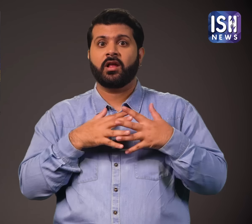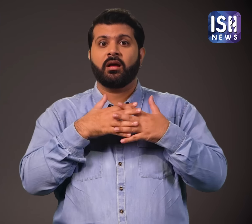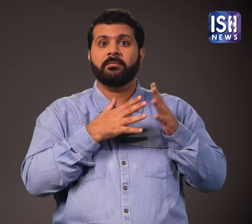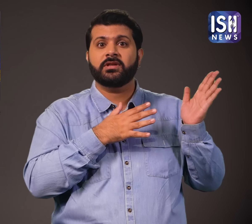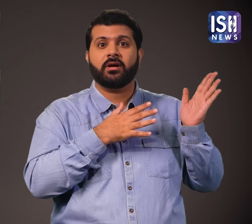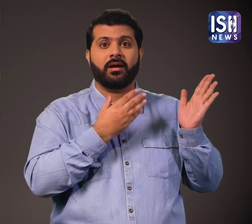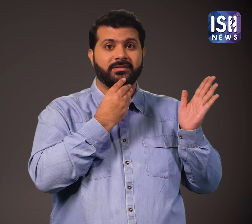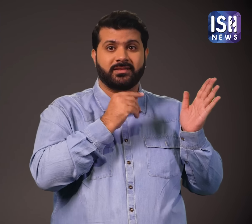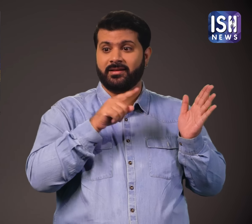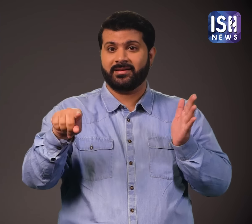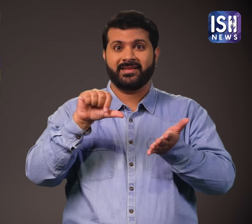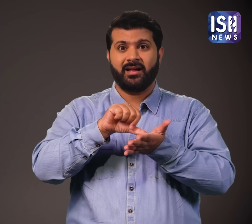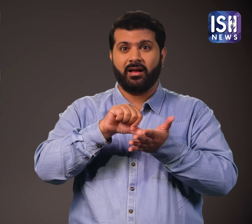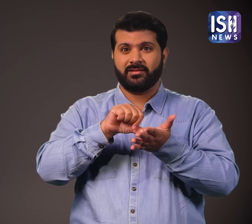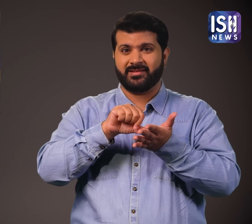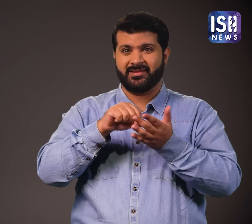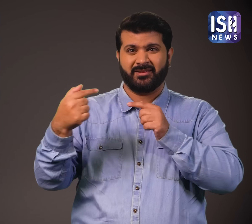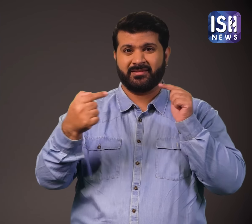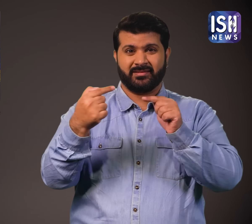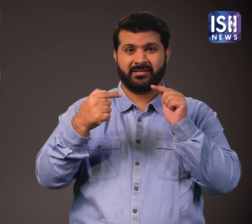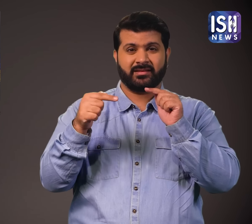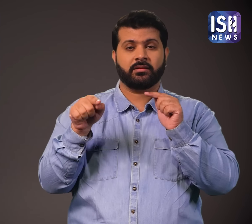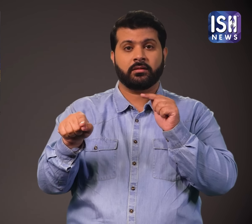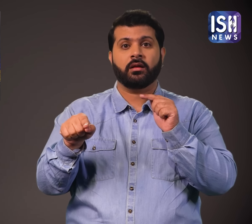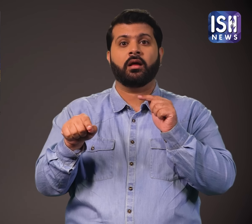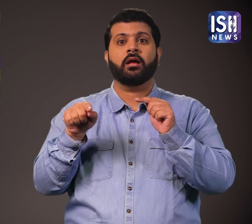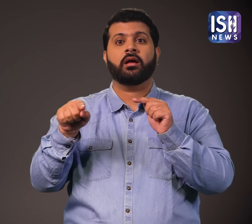In the U.S.–Israel vs Iran conflict,